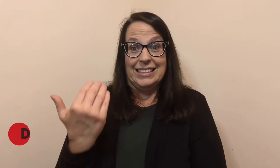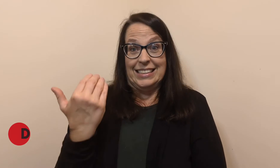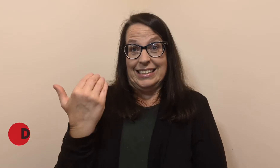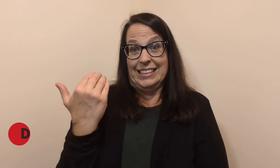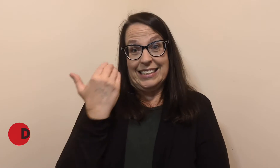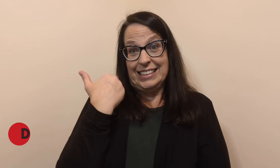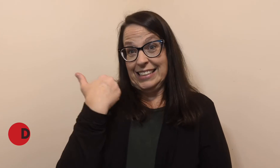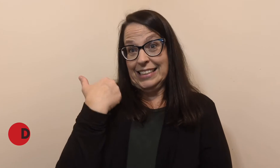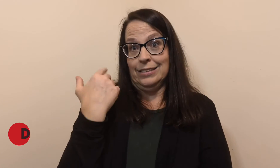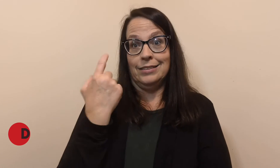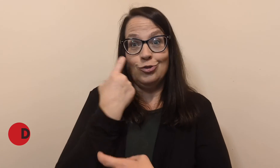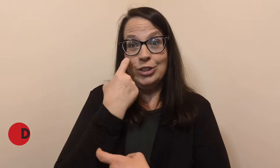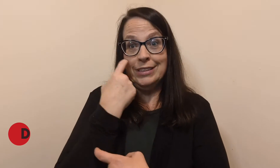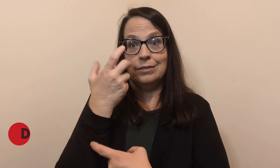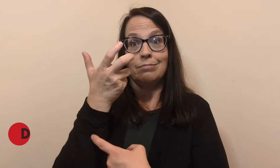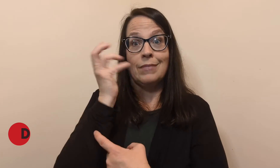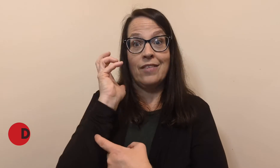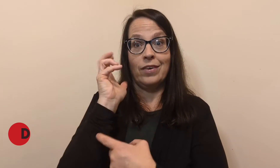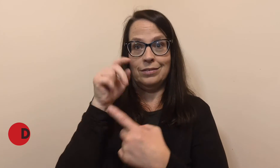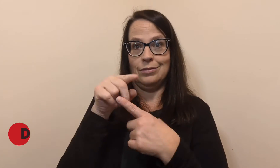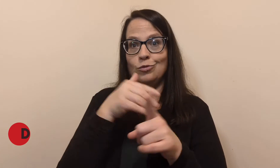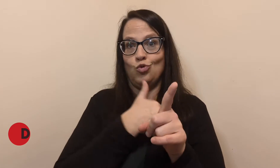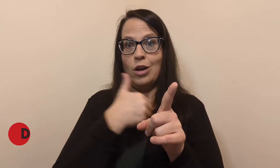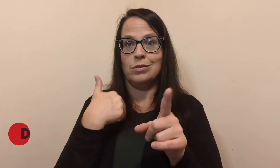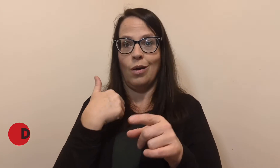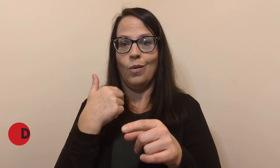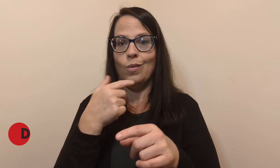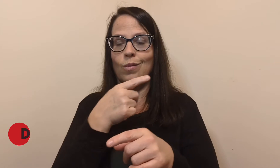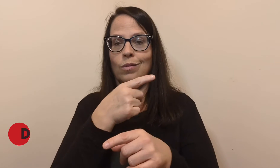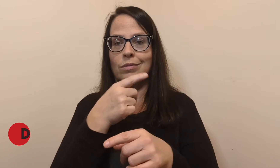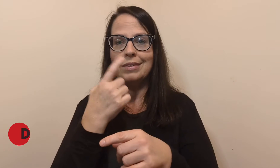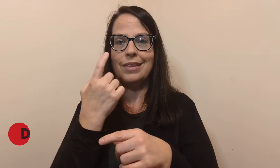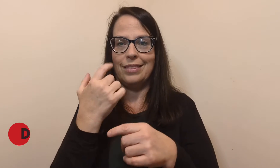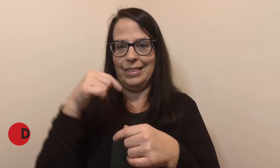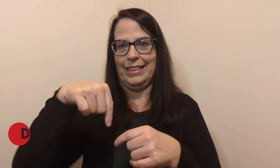[ROBYN]: During Mayfest in Toronto earlier this month,